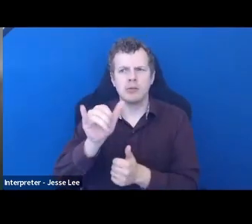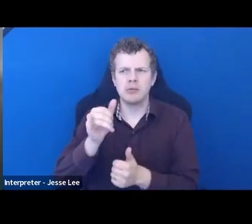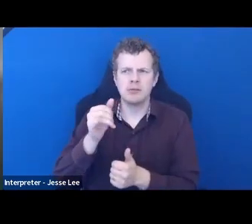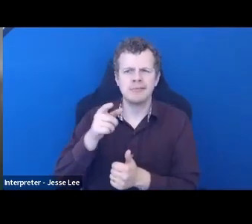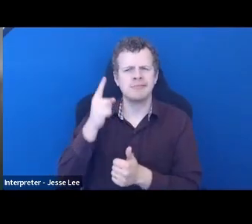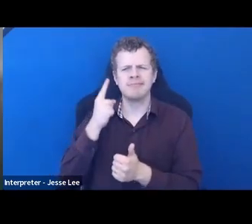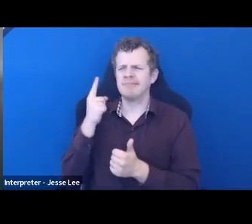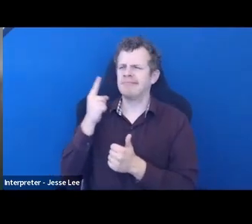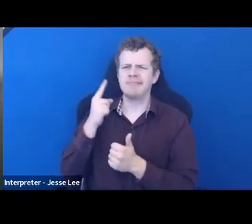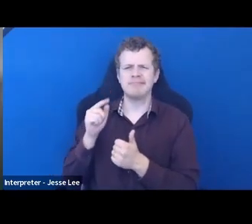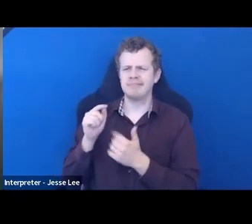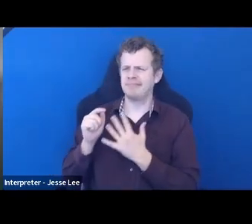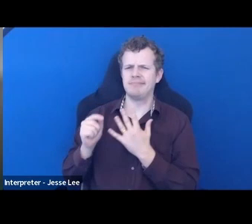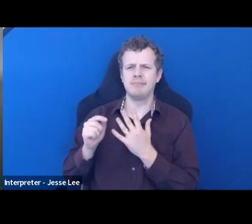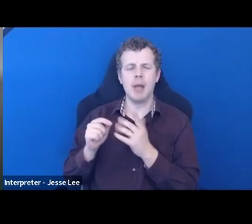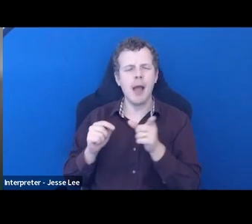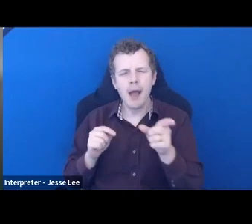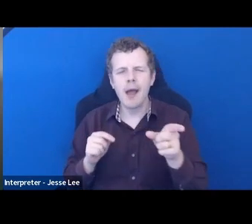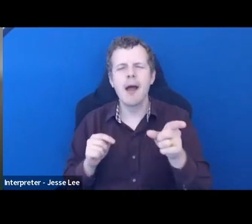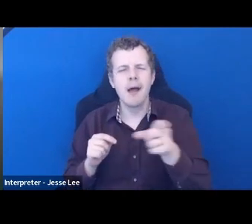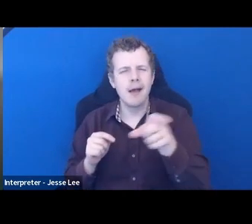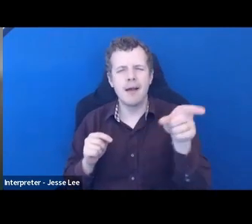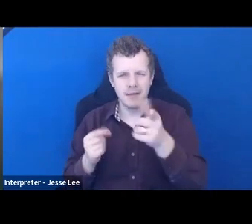Early intervention.